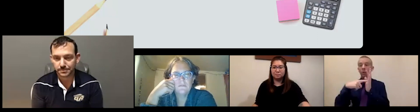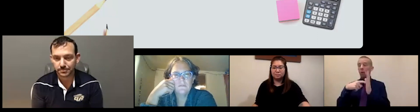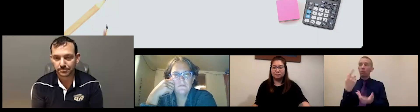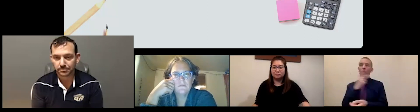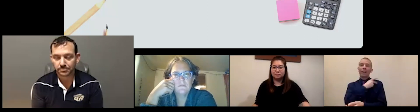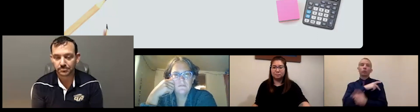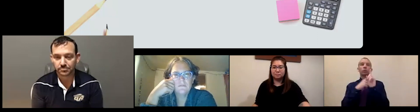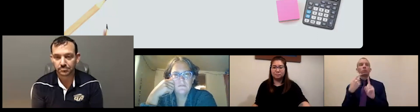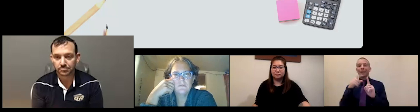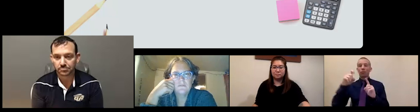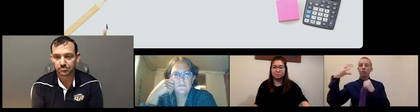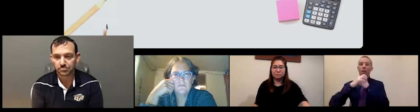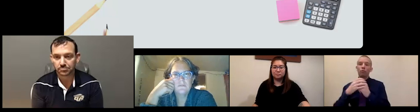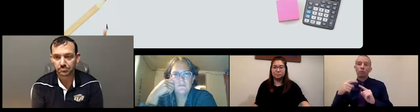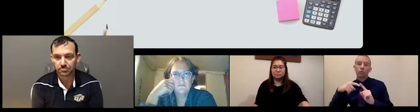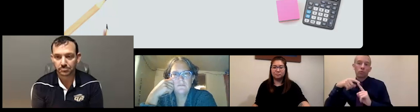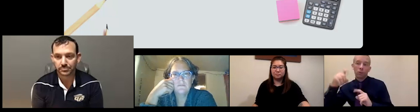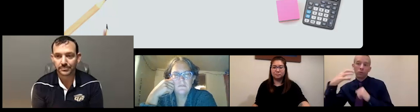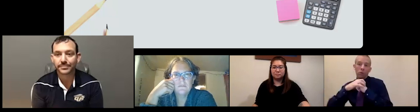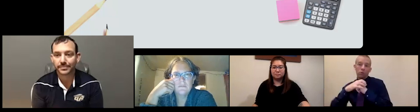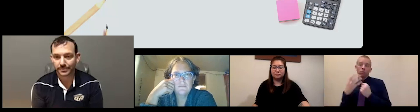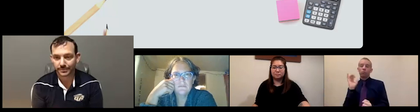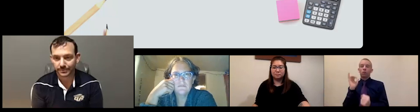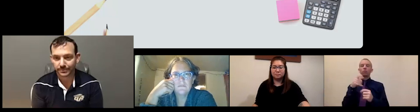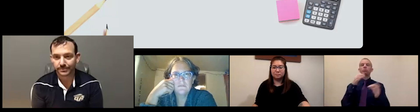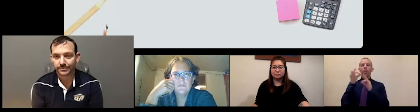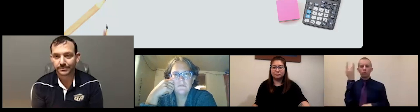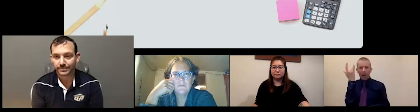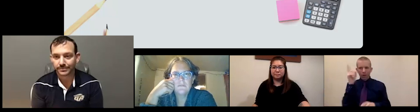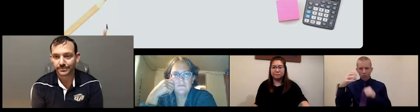For example, if a patient needs a crown and explains why they need a crown,